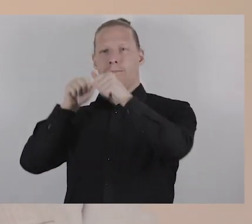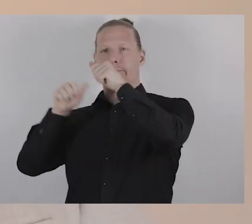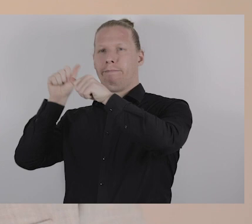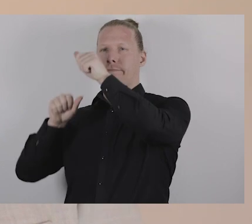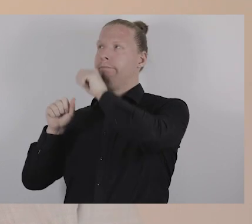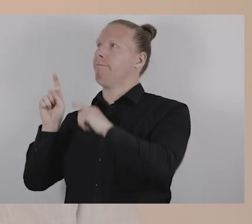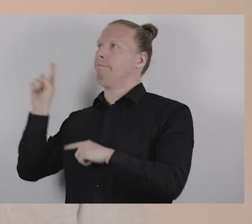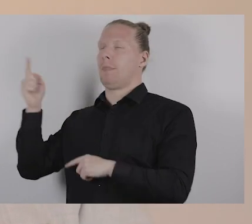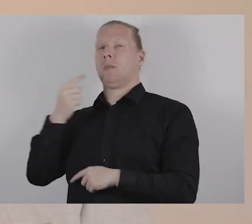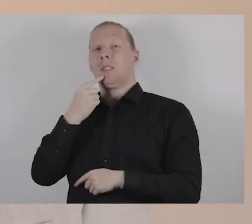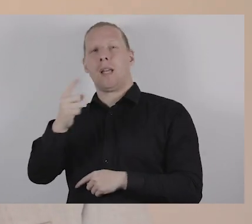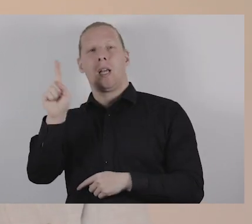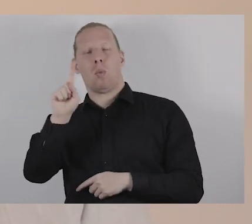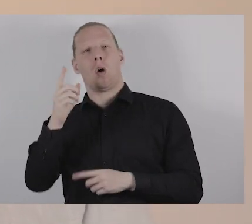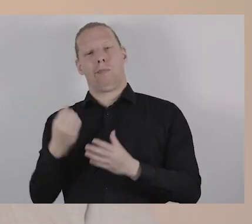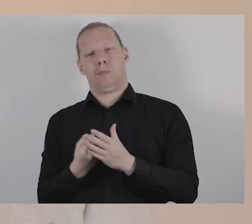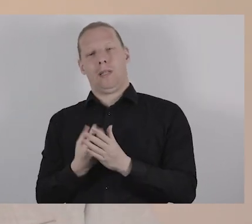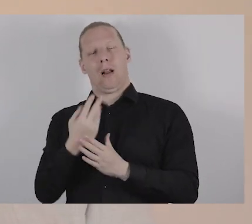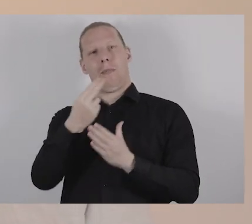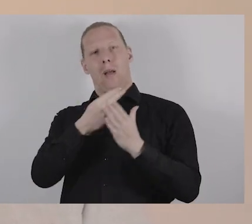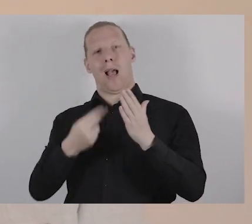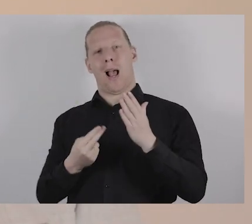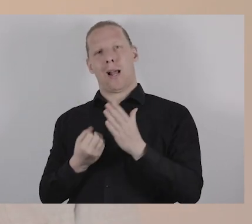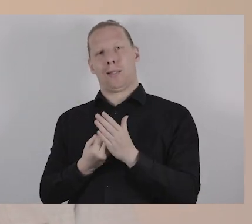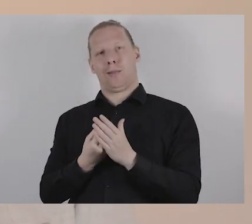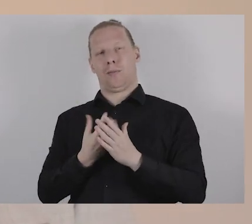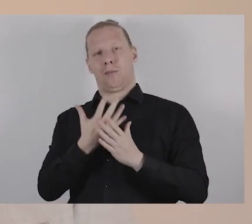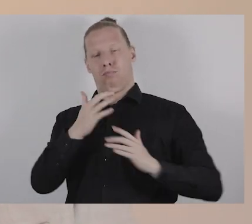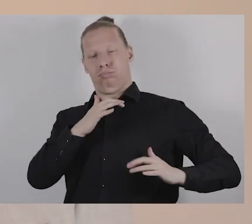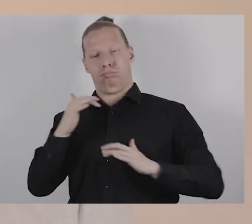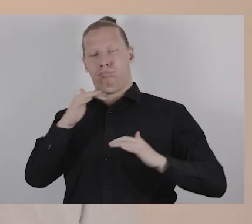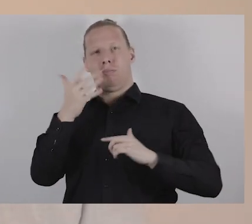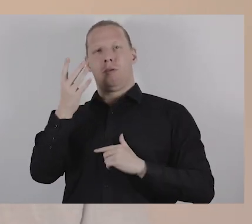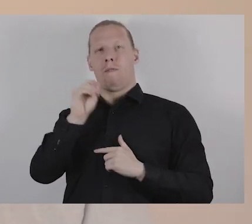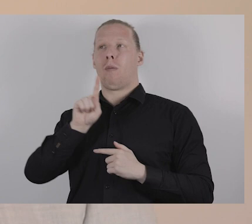'May the arts grow. May they thrive. 'May they develop, for they are the arts from Hawaiki.'